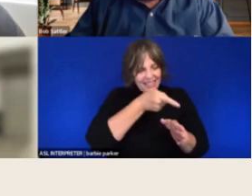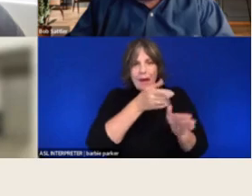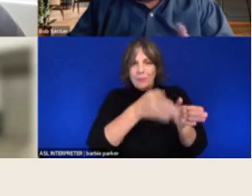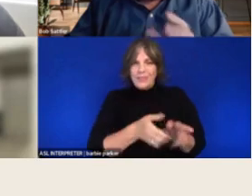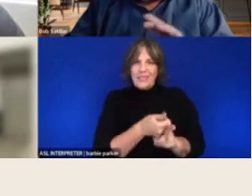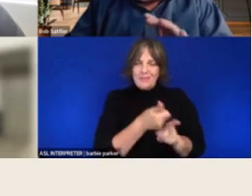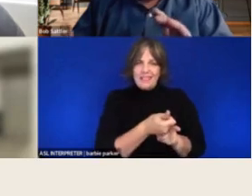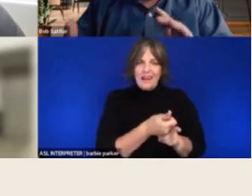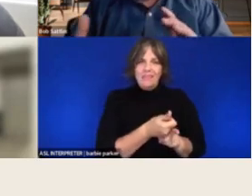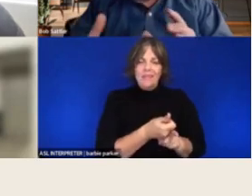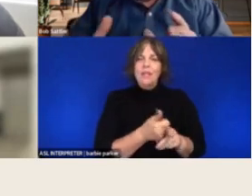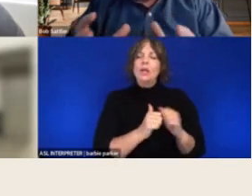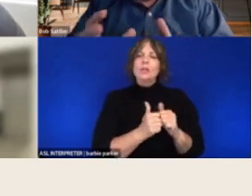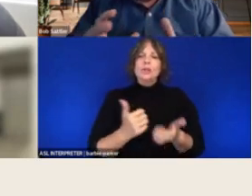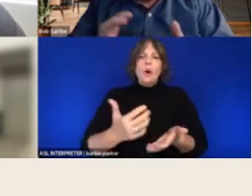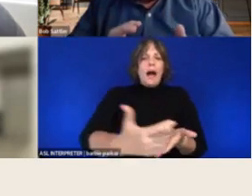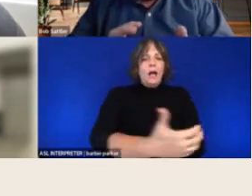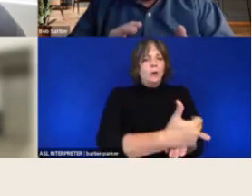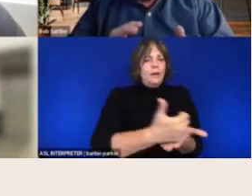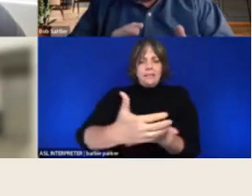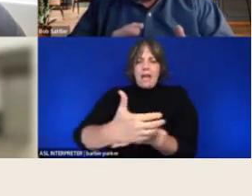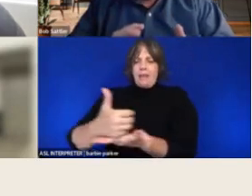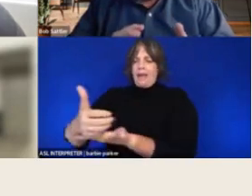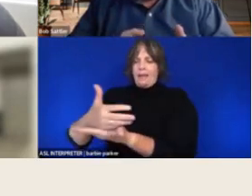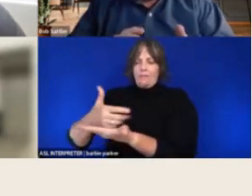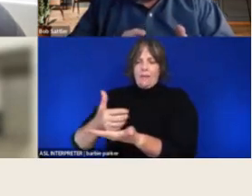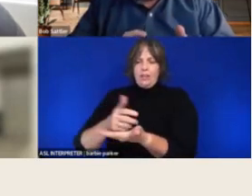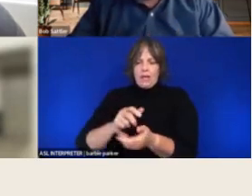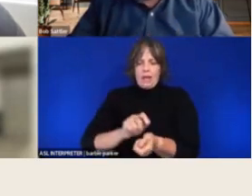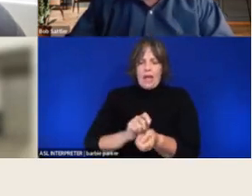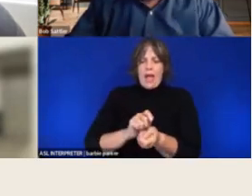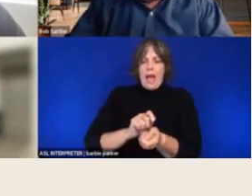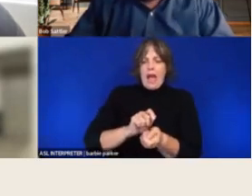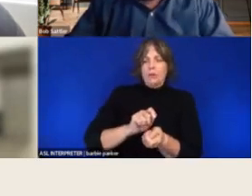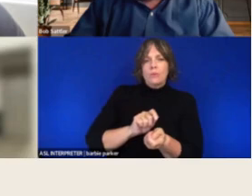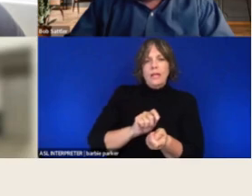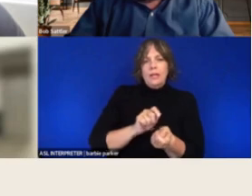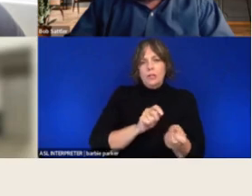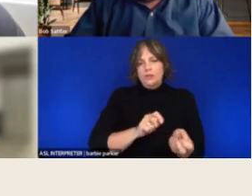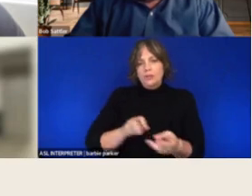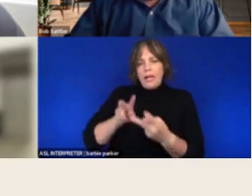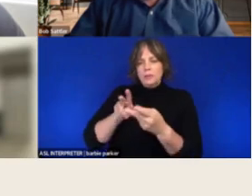as a case manager, you transpose it to meet the regulatory requirements? I think that's one way you can do that. But if